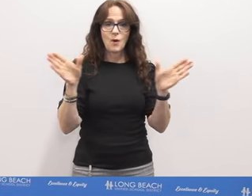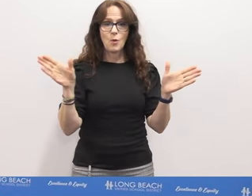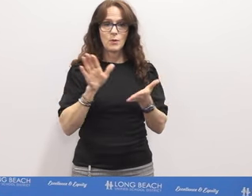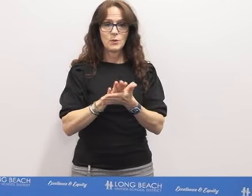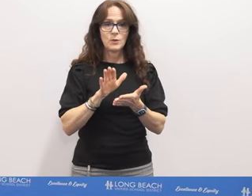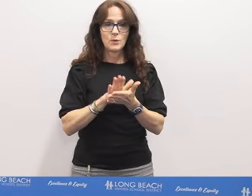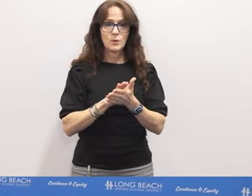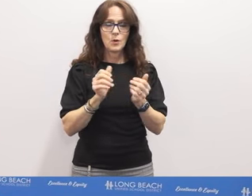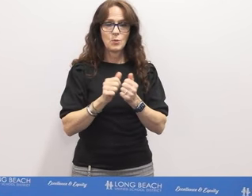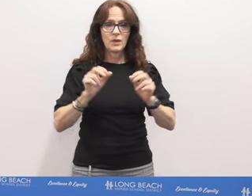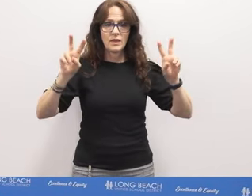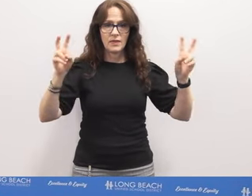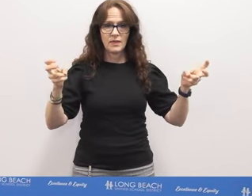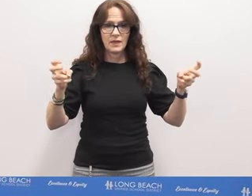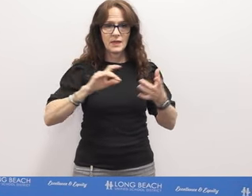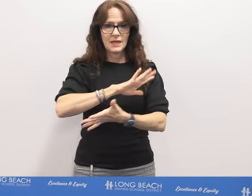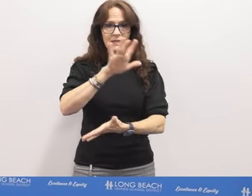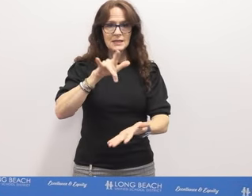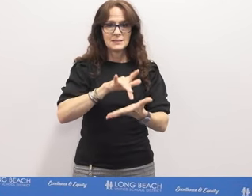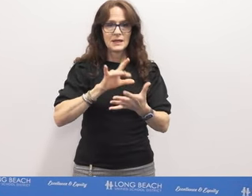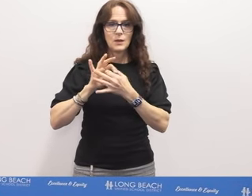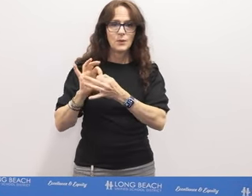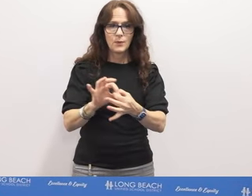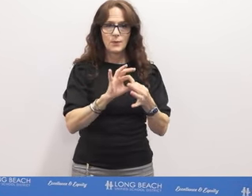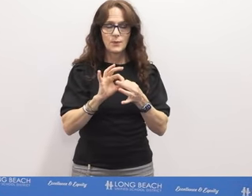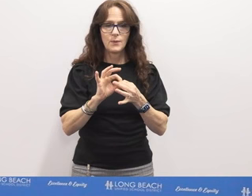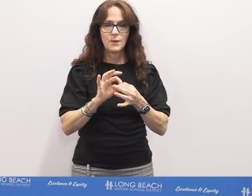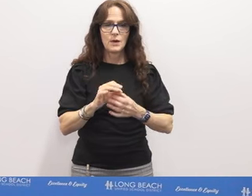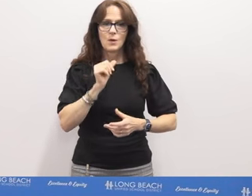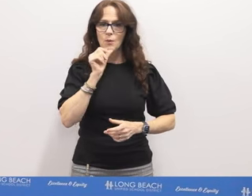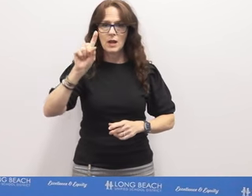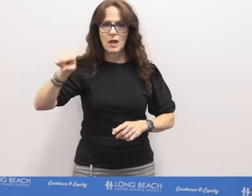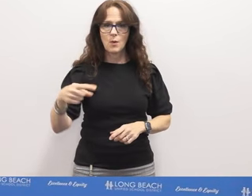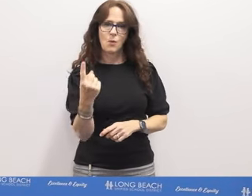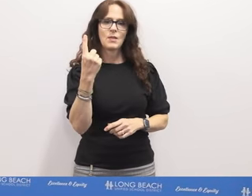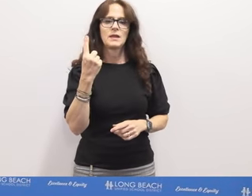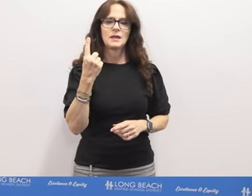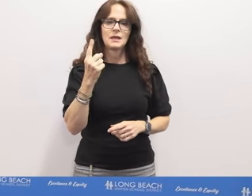with a theme of centering relationships where we're not only talking about